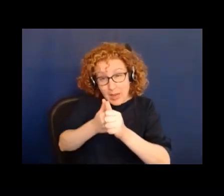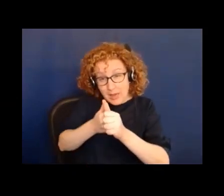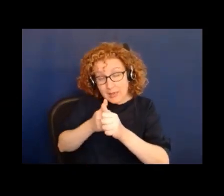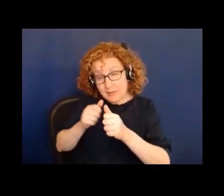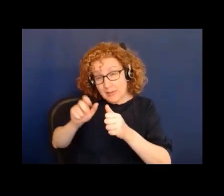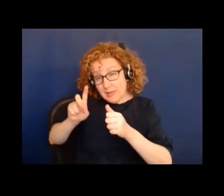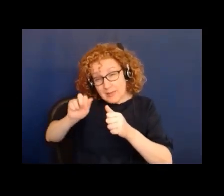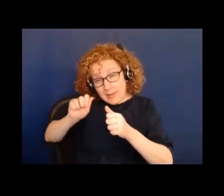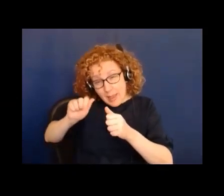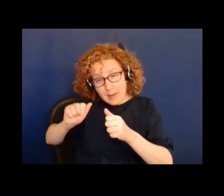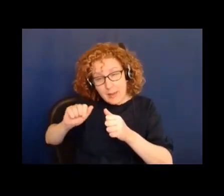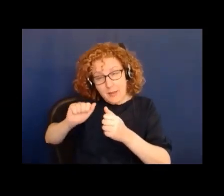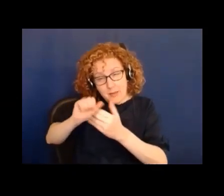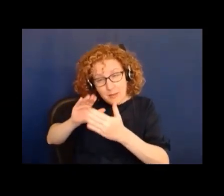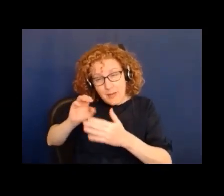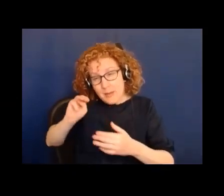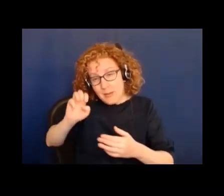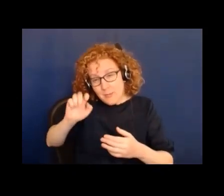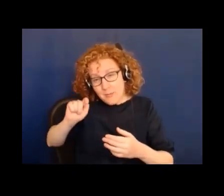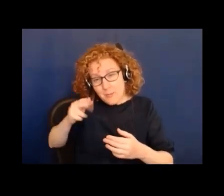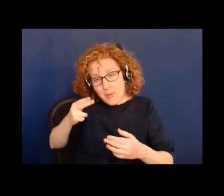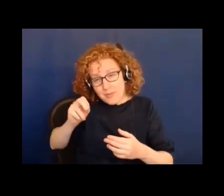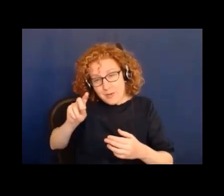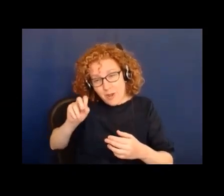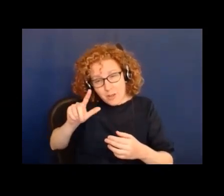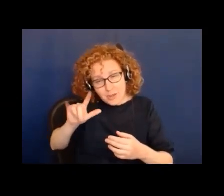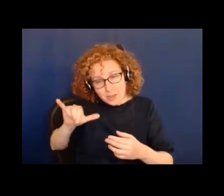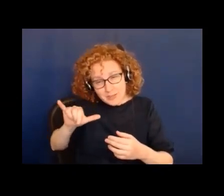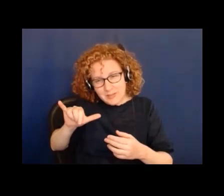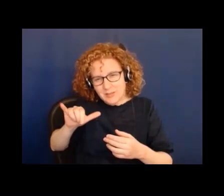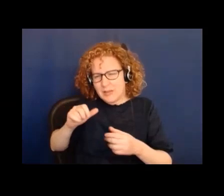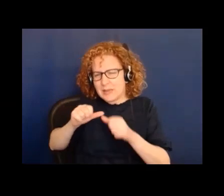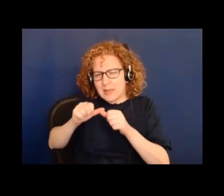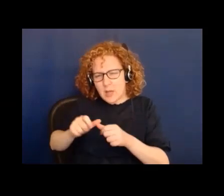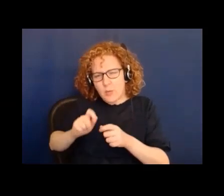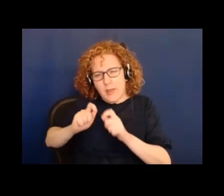top I'd just like to make a couple of general comments about what we believe the travel